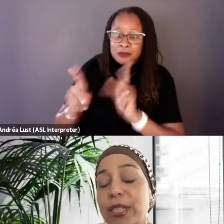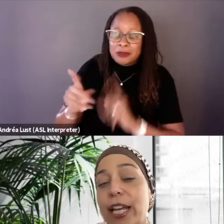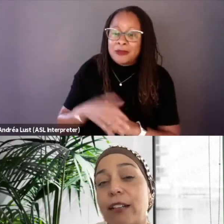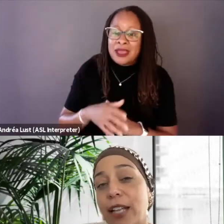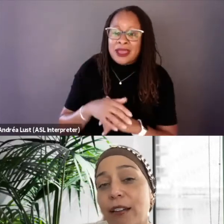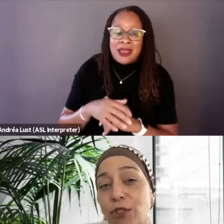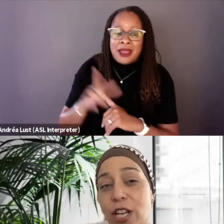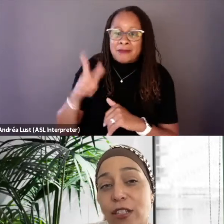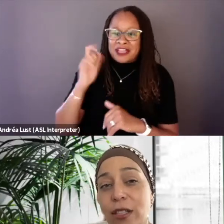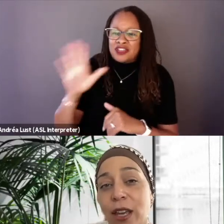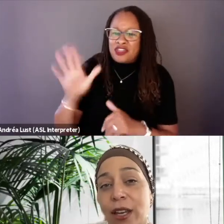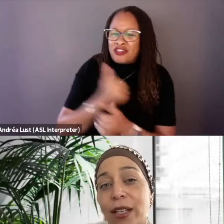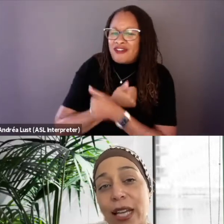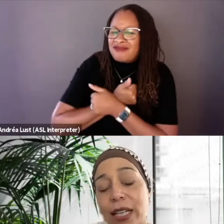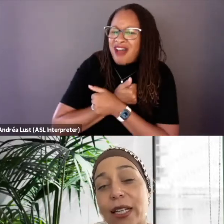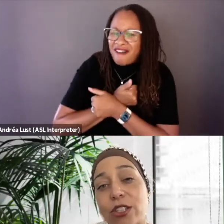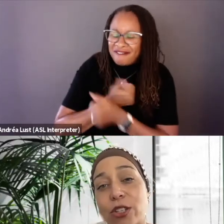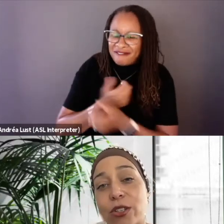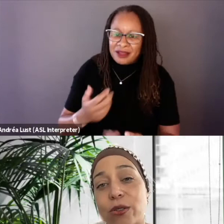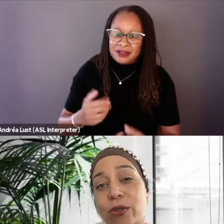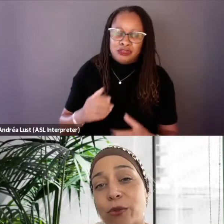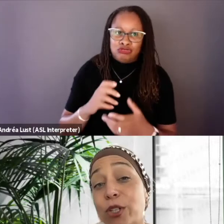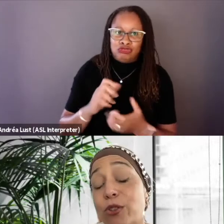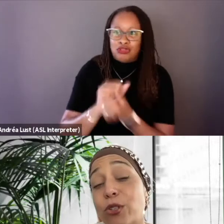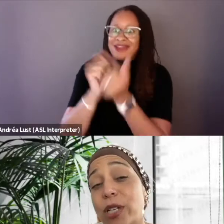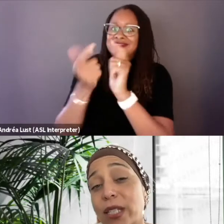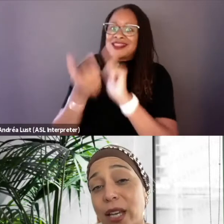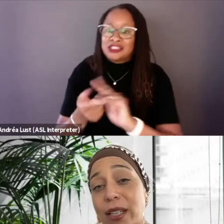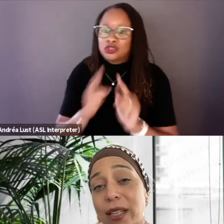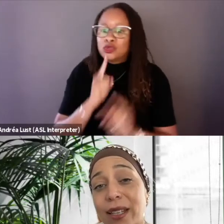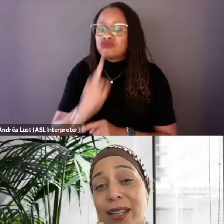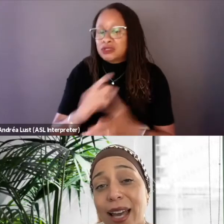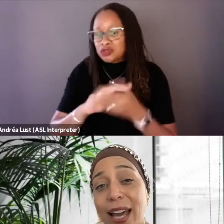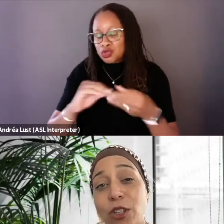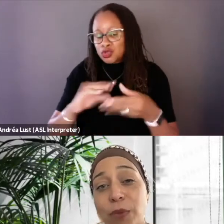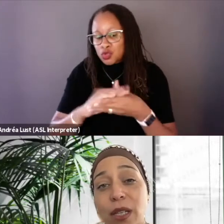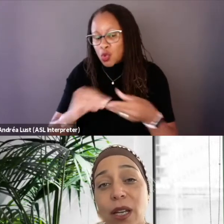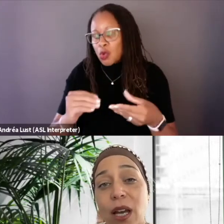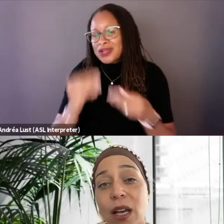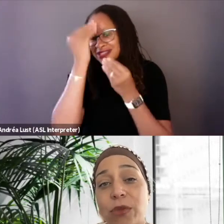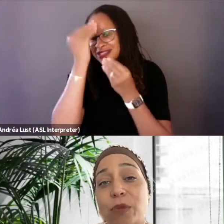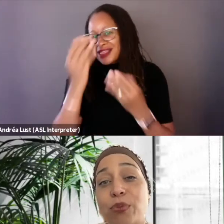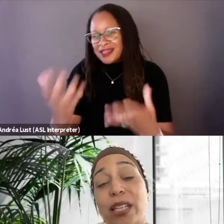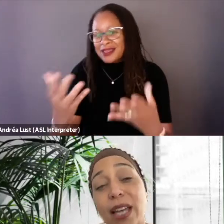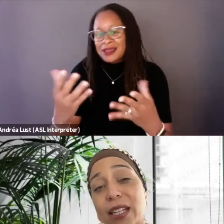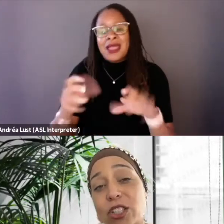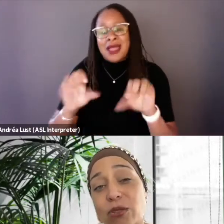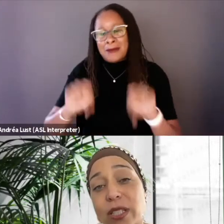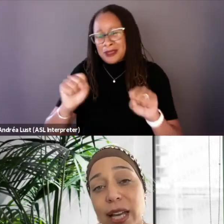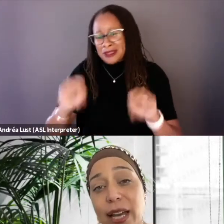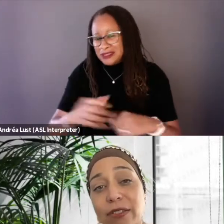but that love translated into a real storytelling acumen to bring that history to life.